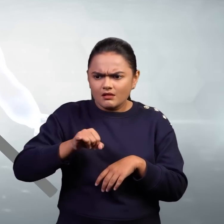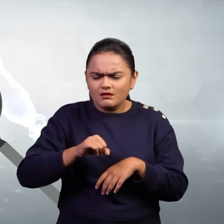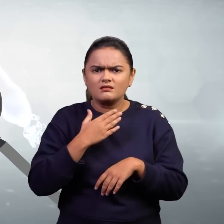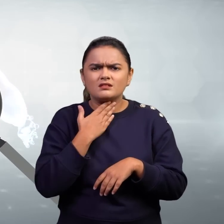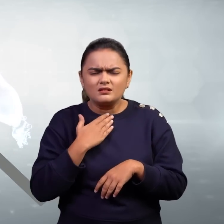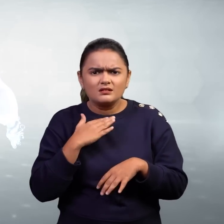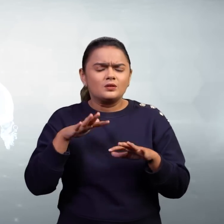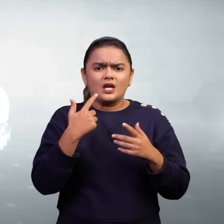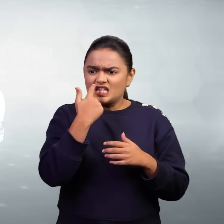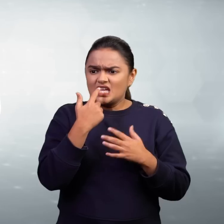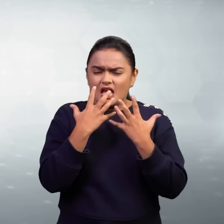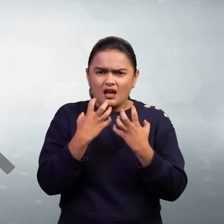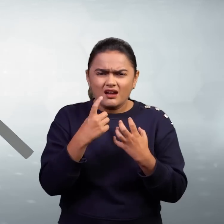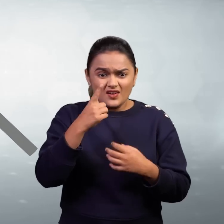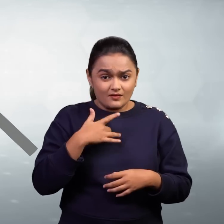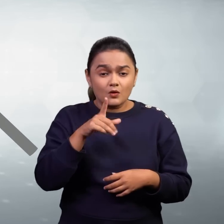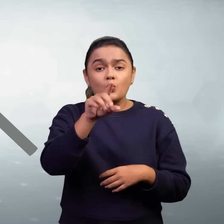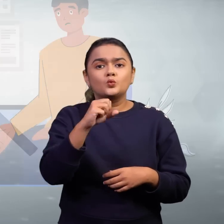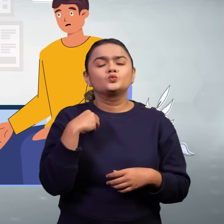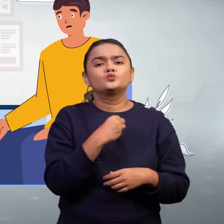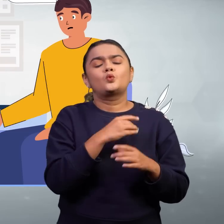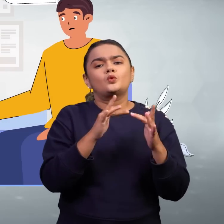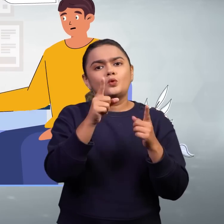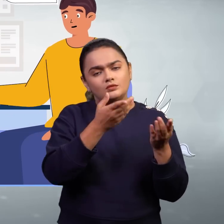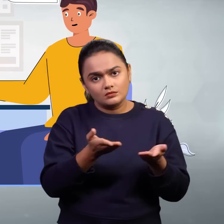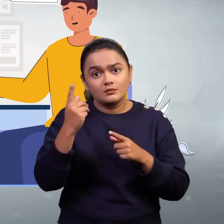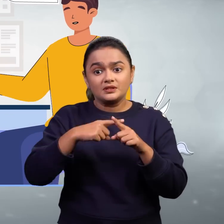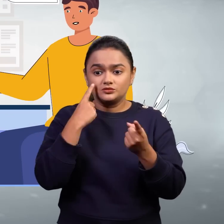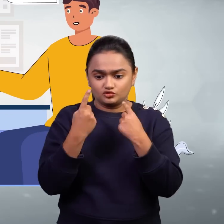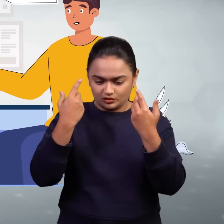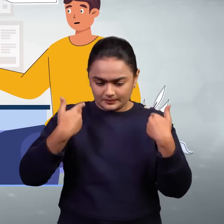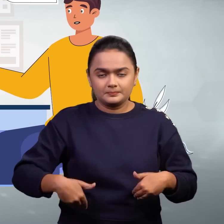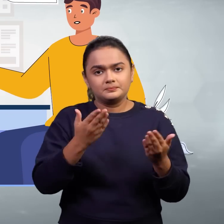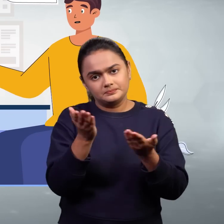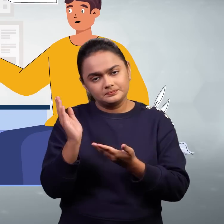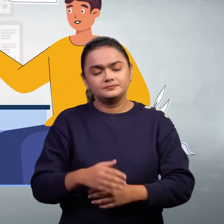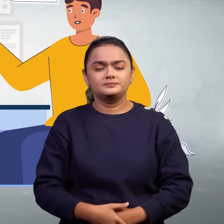frequent urination, excessive thirst or a dry mouth, consult your doctor and get yourself examined.